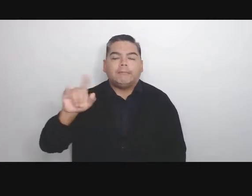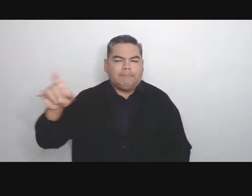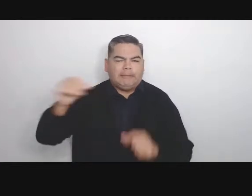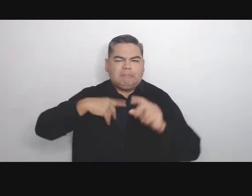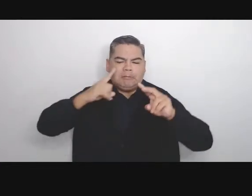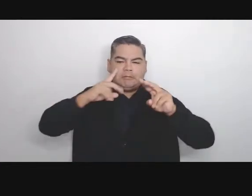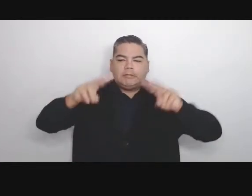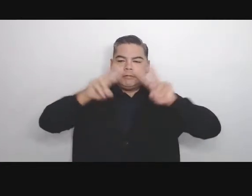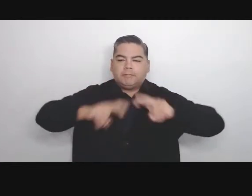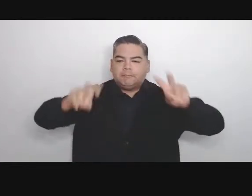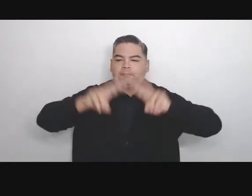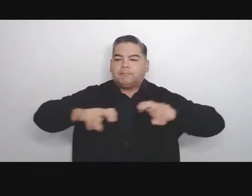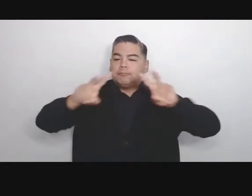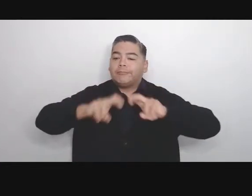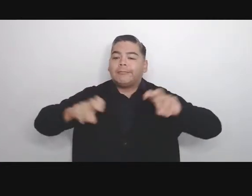process with Maciek Palmowski